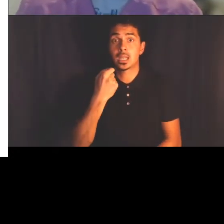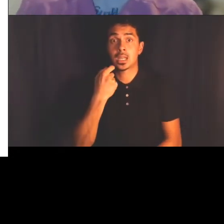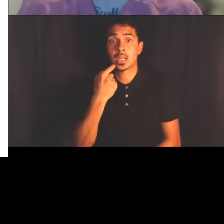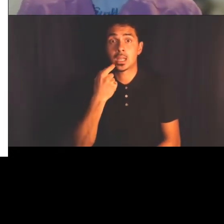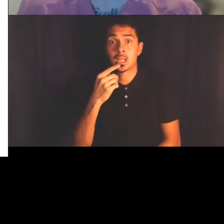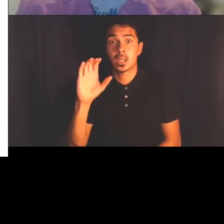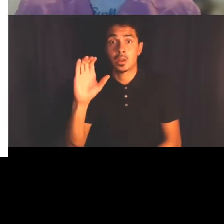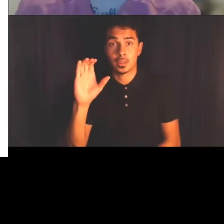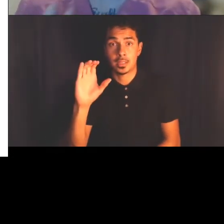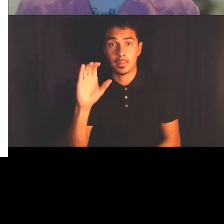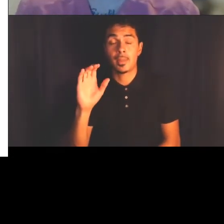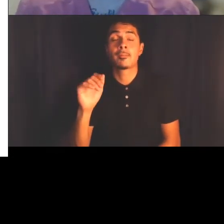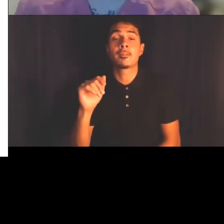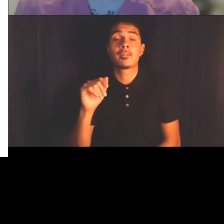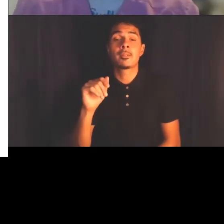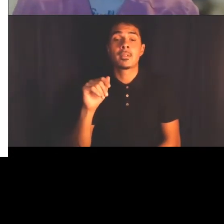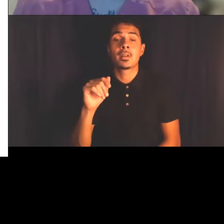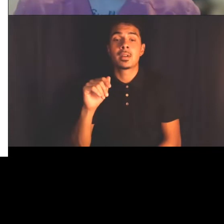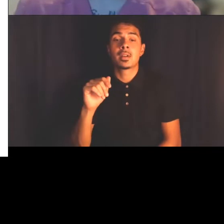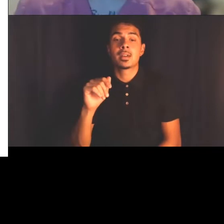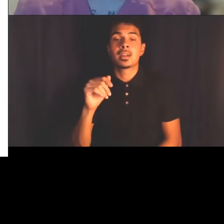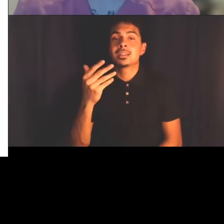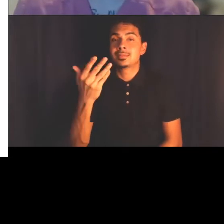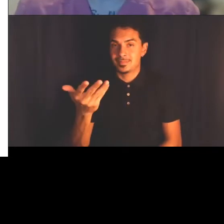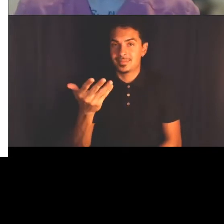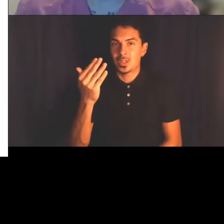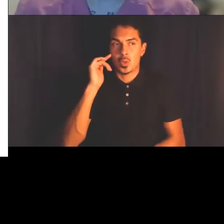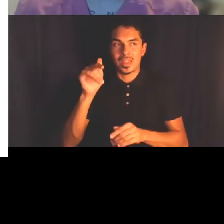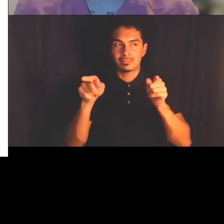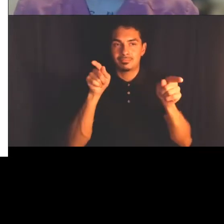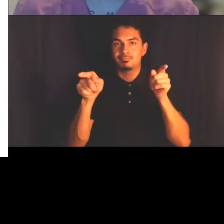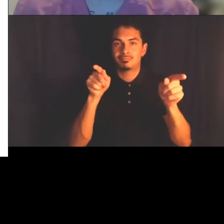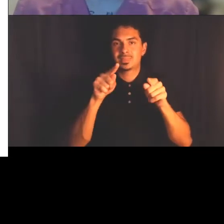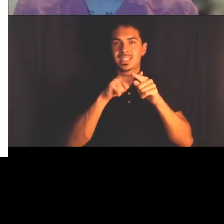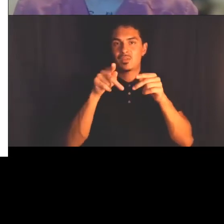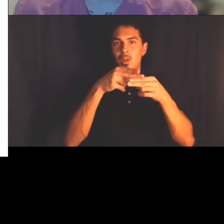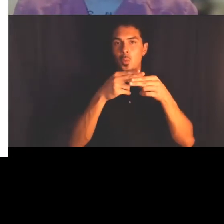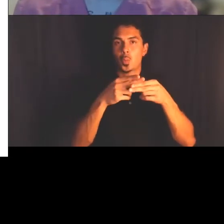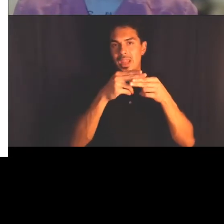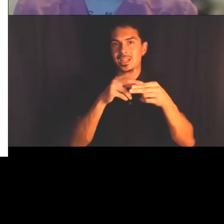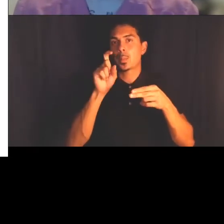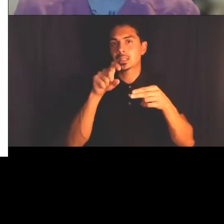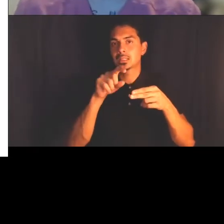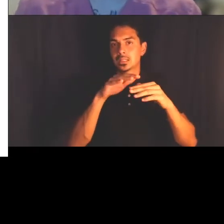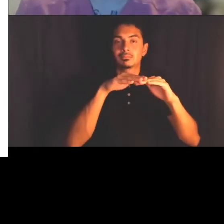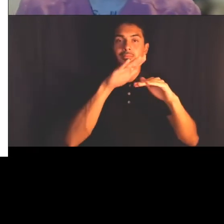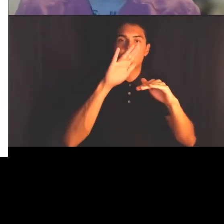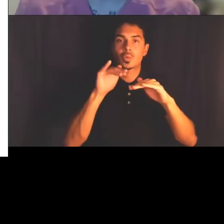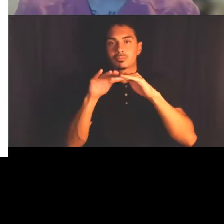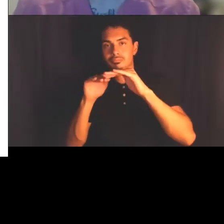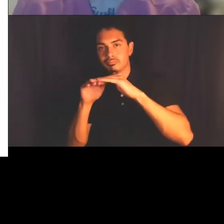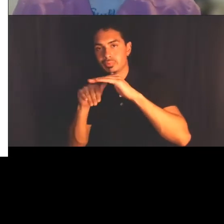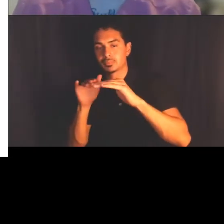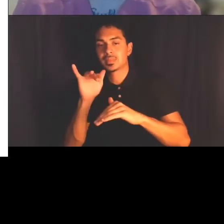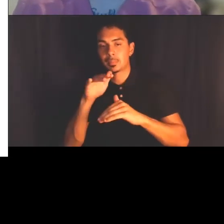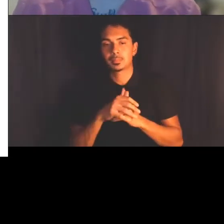that happens, or if so, it can also sometimes not be done in a good patient-centered way